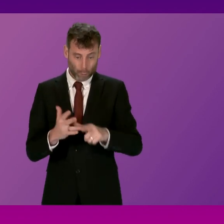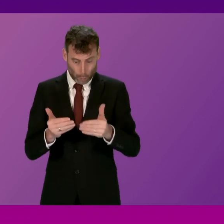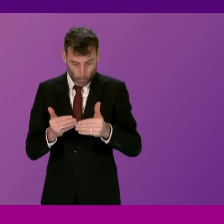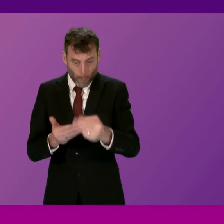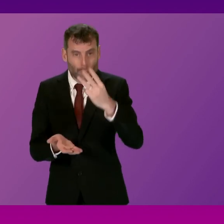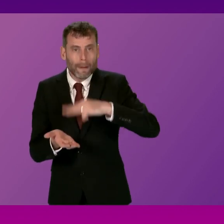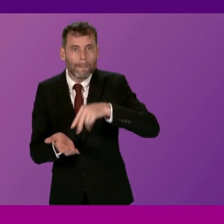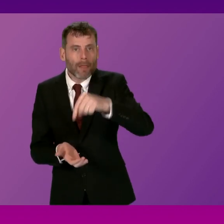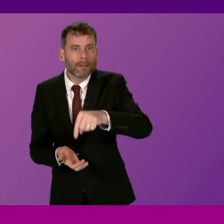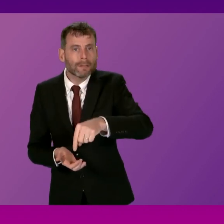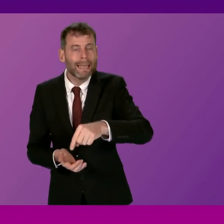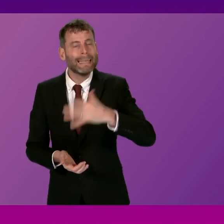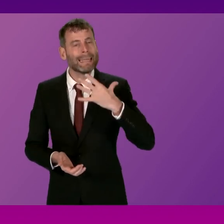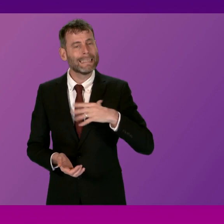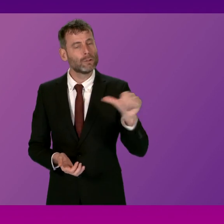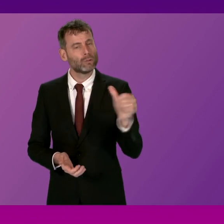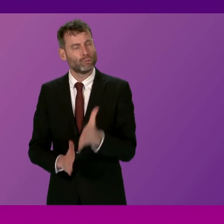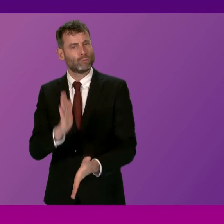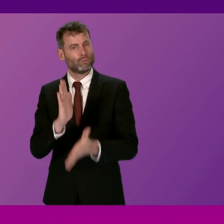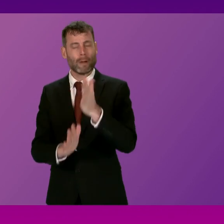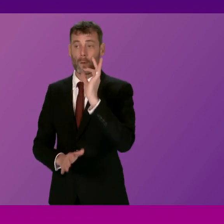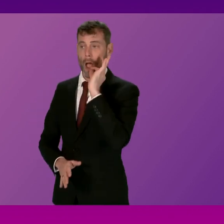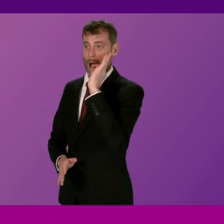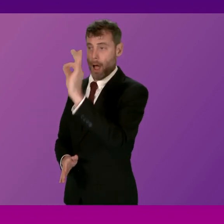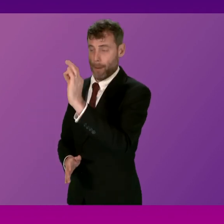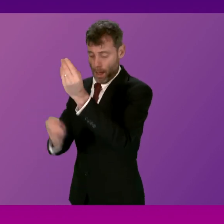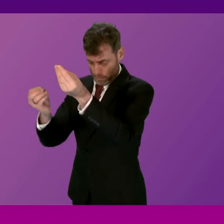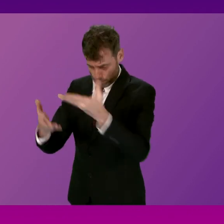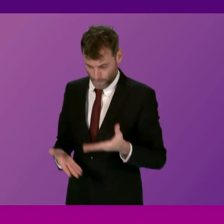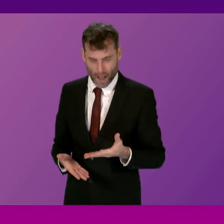Something that should happen at the touch of a button is taking months and denying disabled